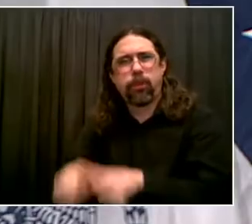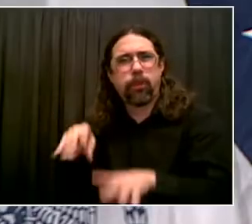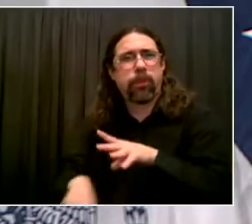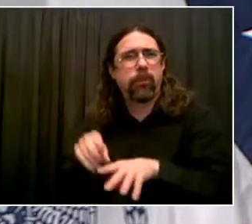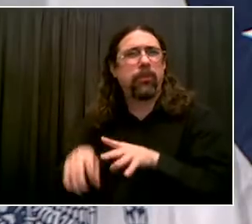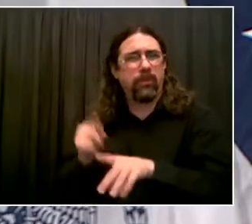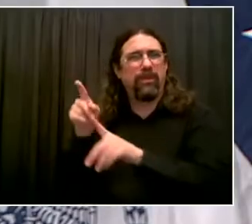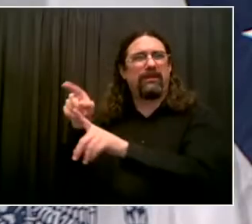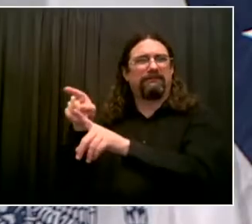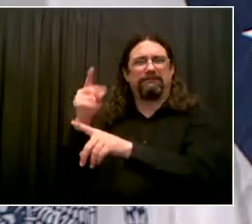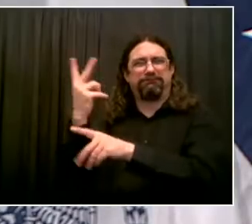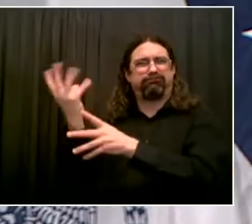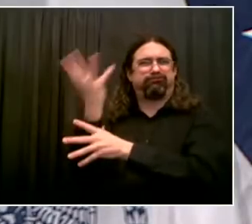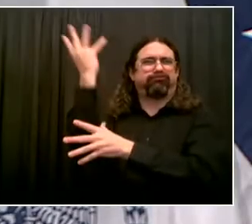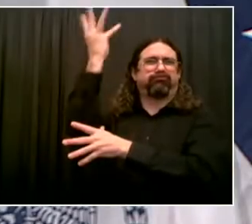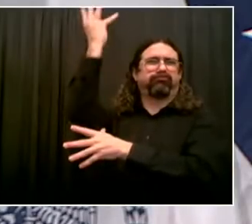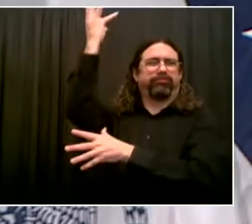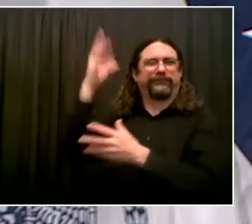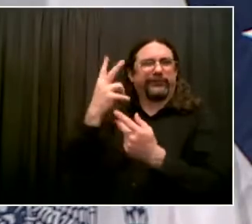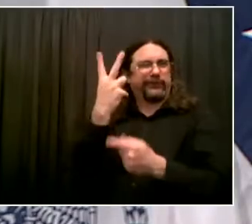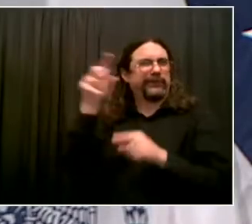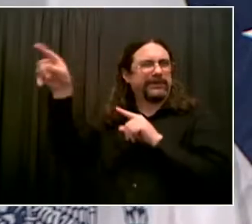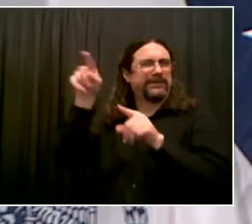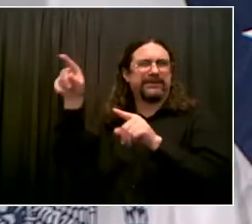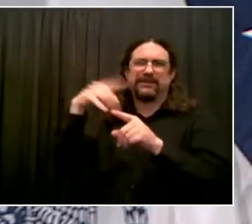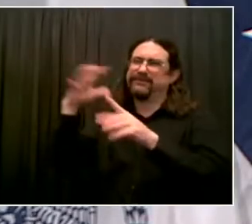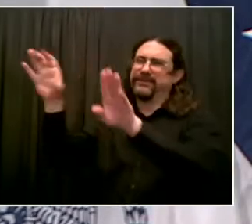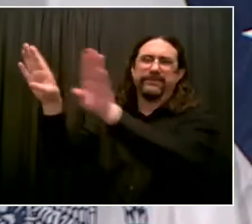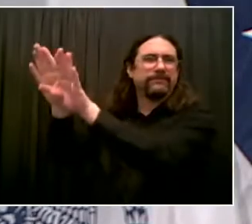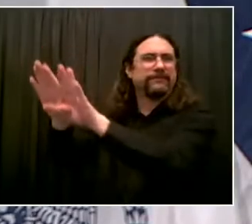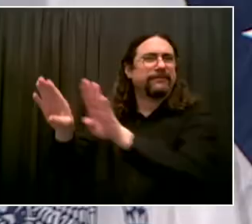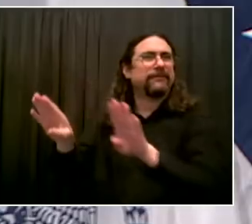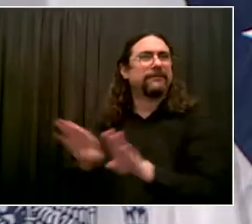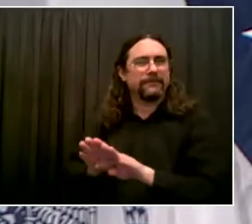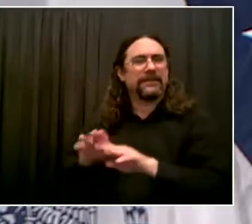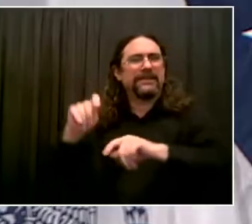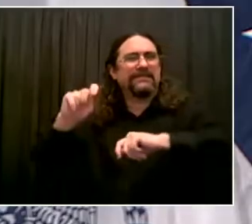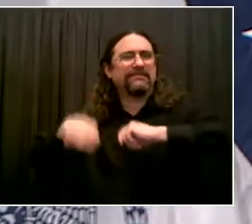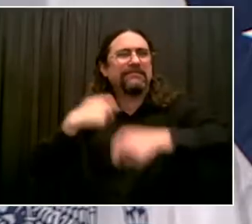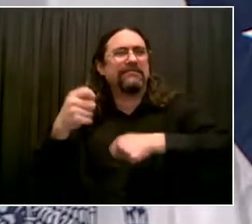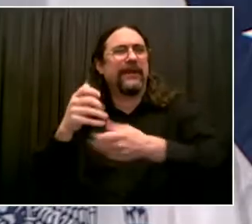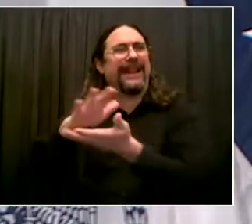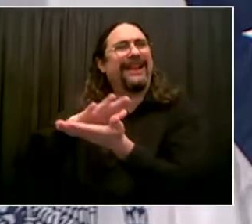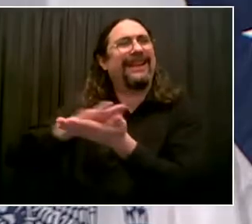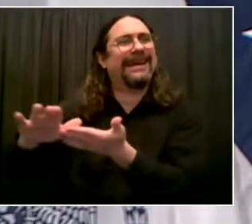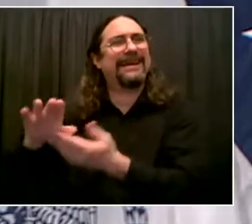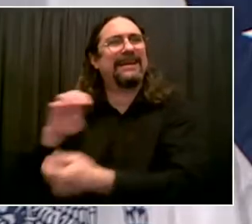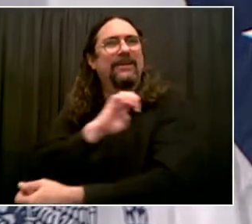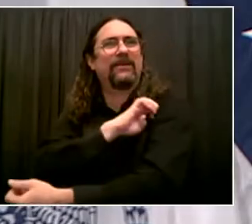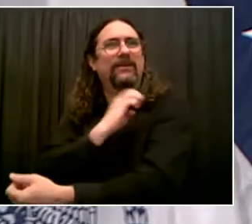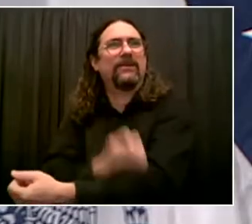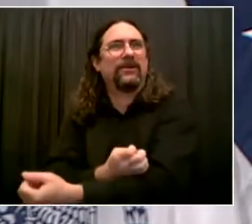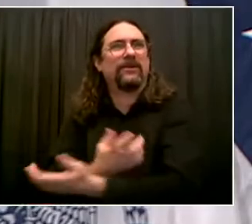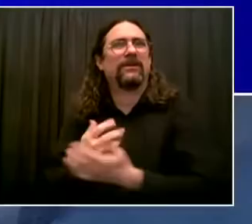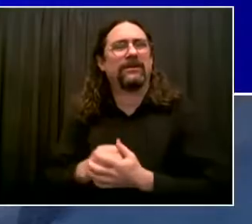LEAN INTO RENEWABLE ENERGY AND THAT'S WHAT NEW YORK ITCY WILL DO AND THAT TAKES MONEY,